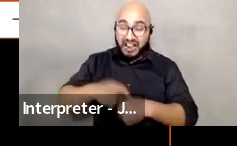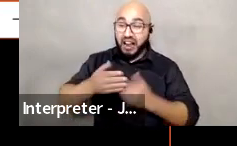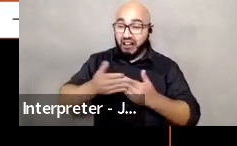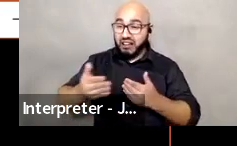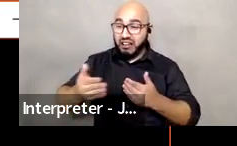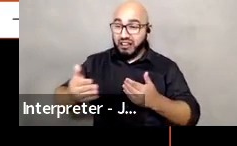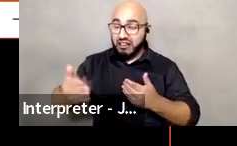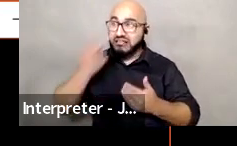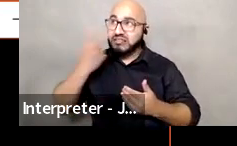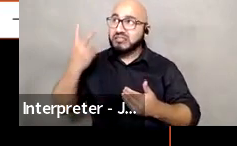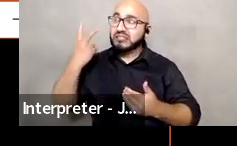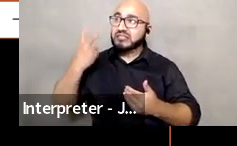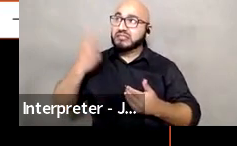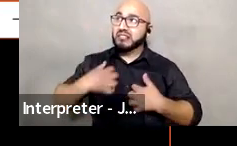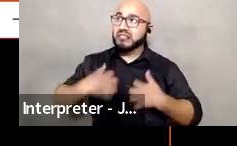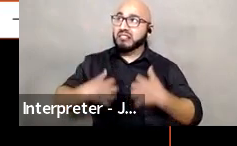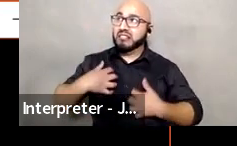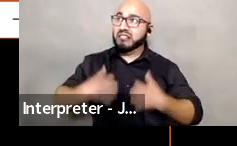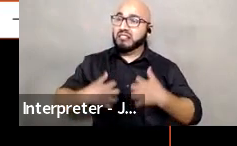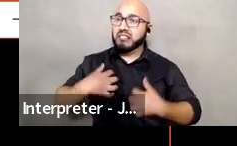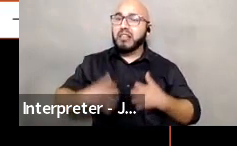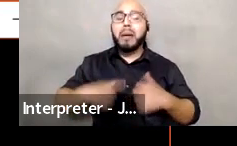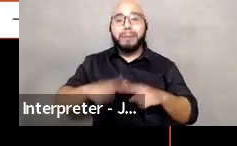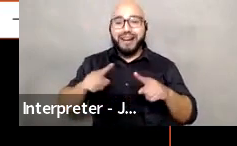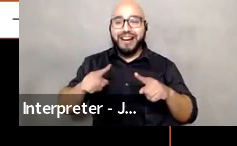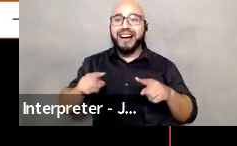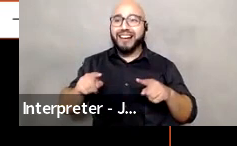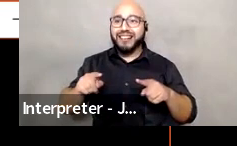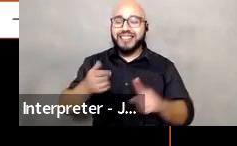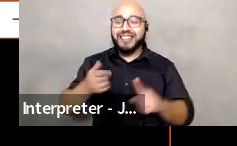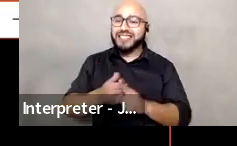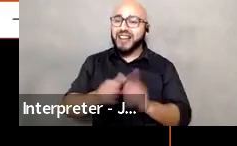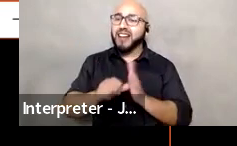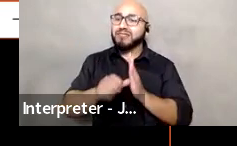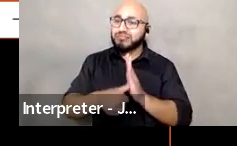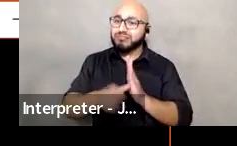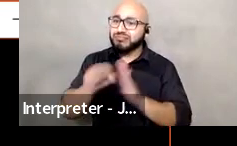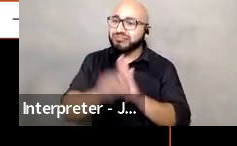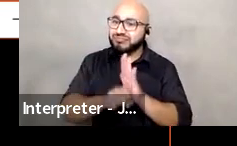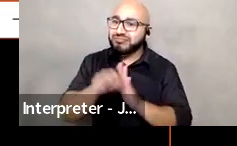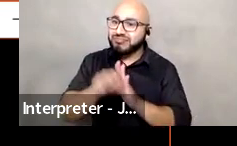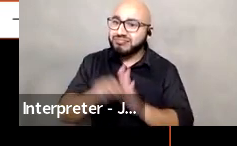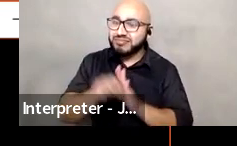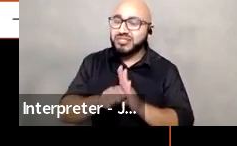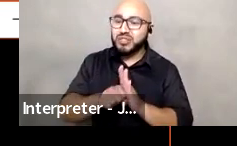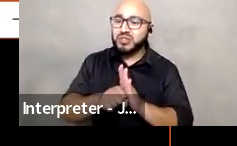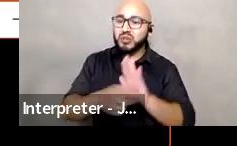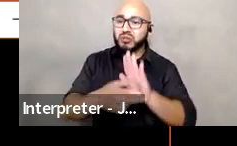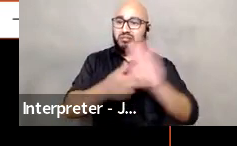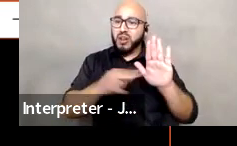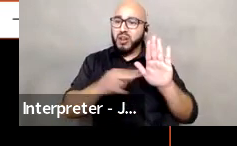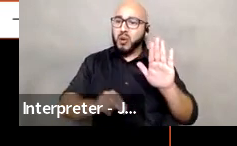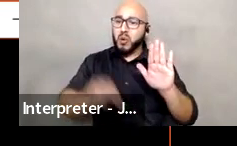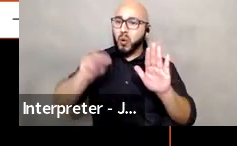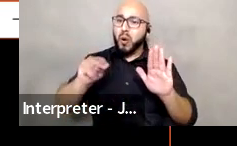It does, however, seem to be overdoing the matter. To read on a North Carolina Confederate monument died fighting for liberty.